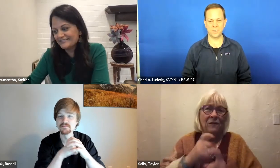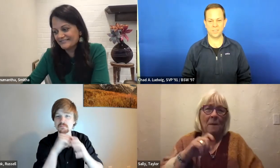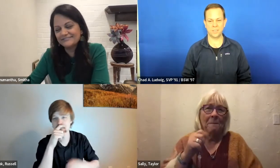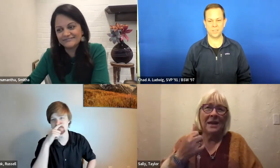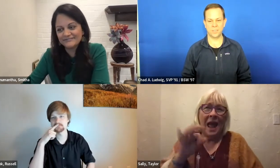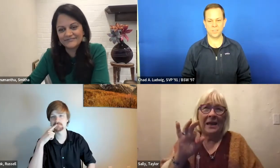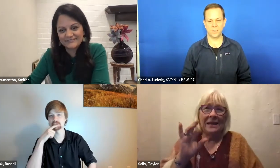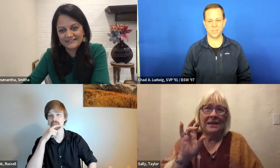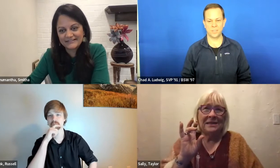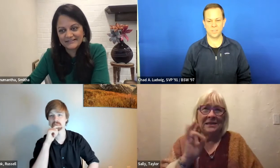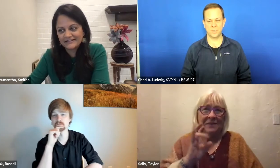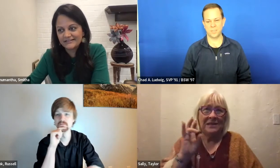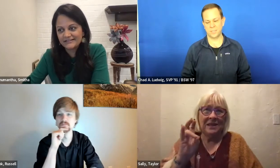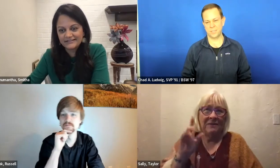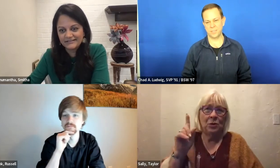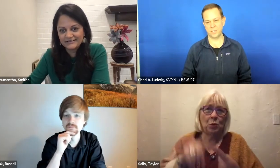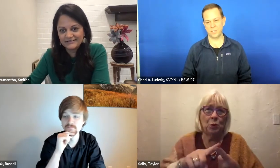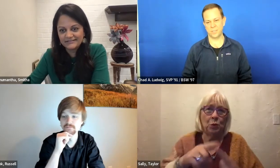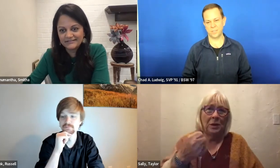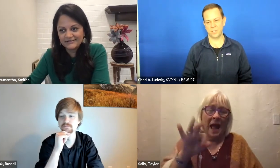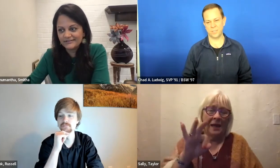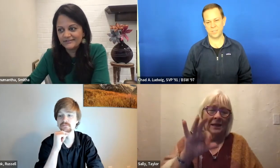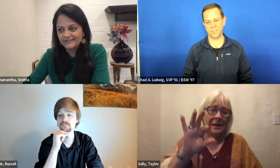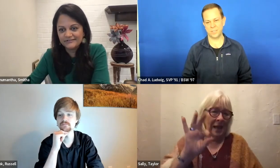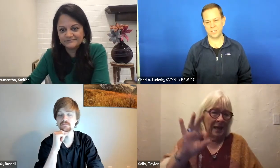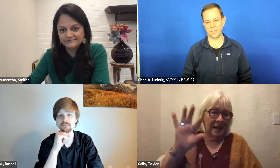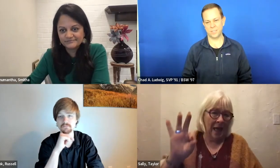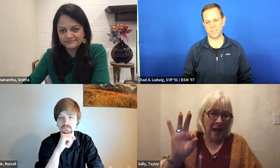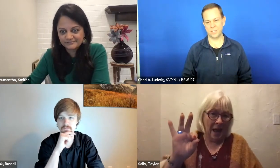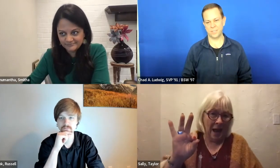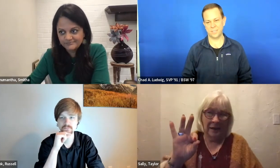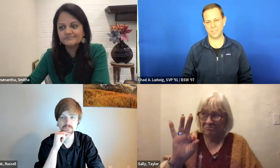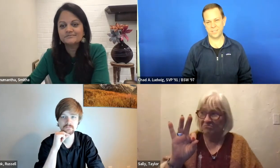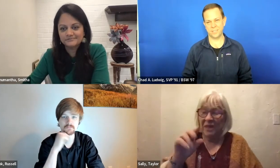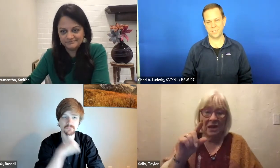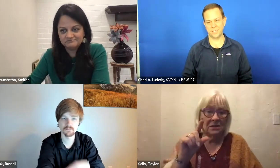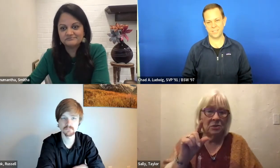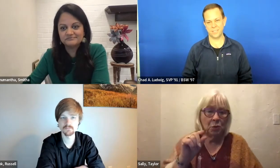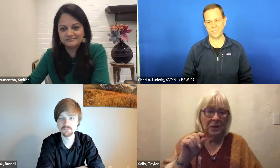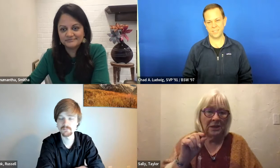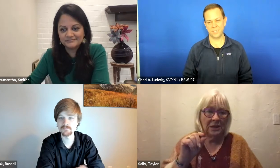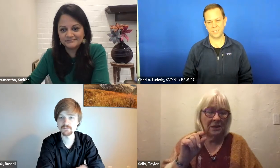However, I worked at NTID from 1977 until about 1999.